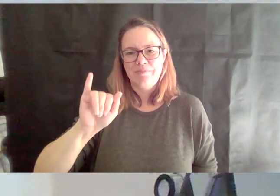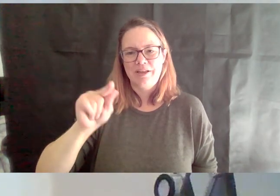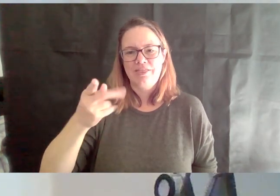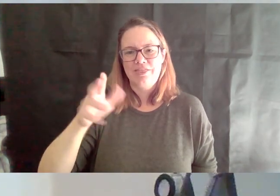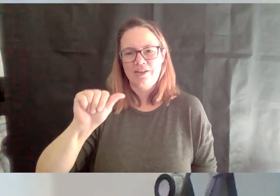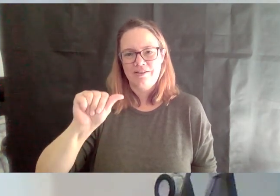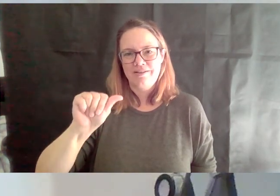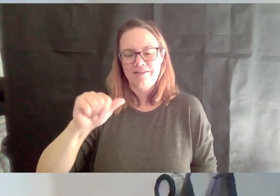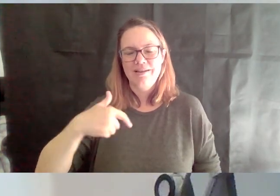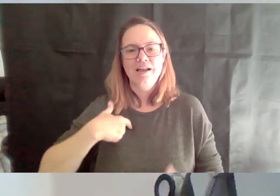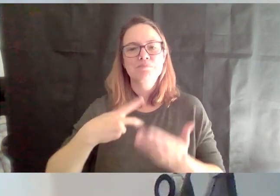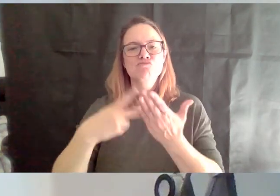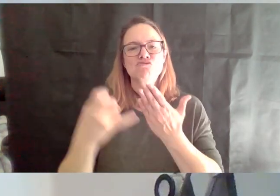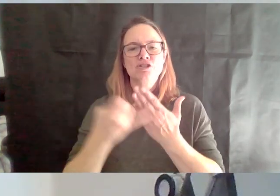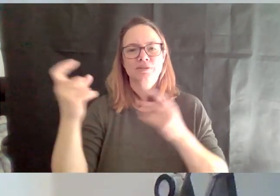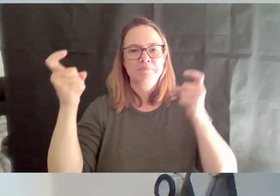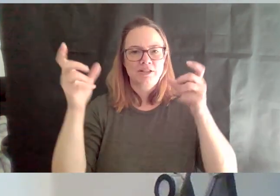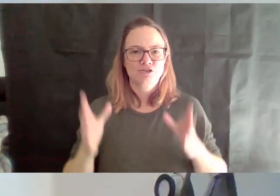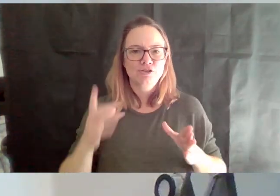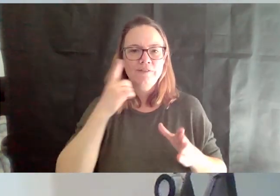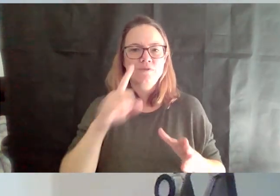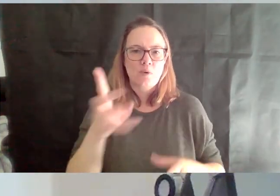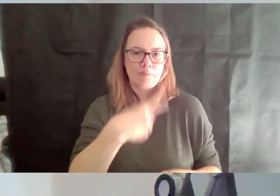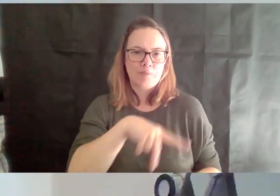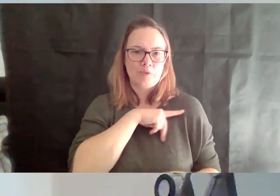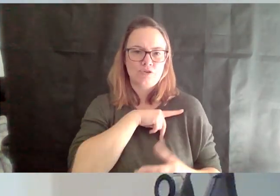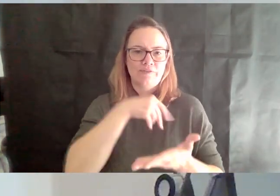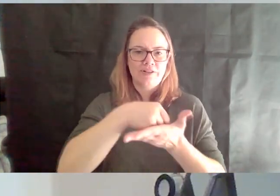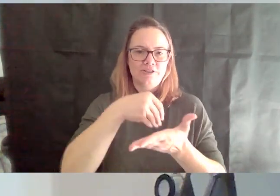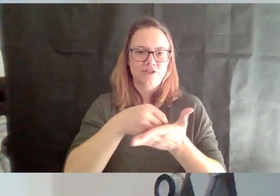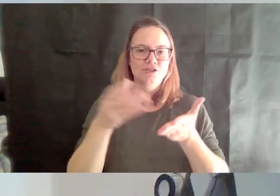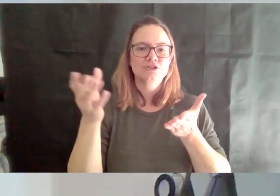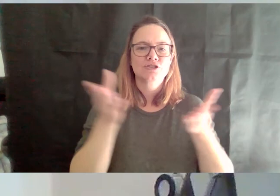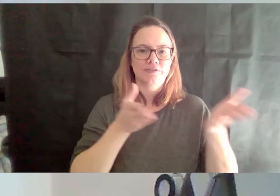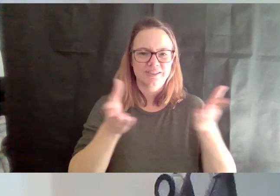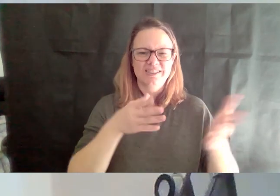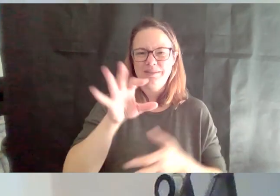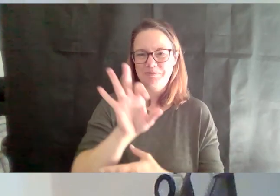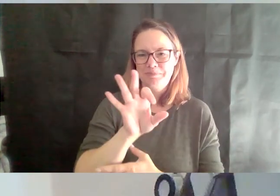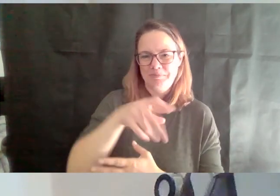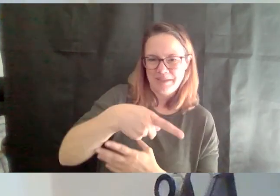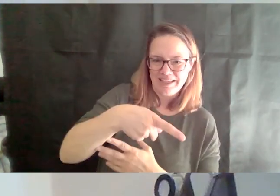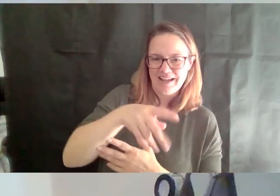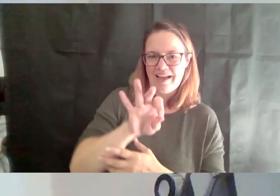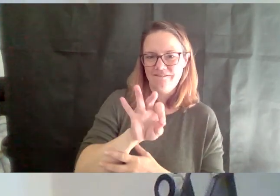I'm the project manager for personal financial services, which is the representative